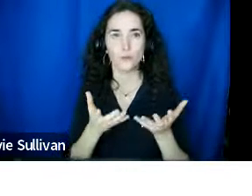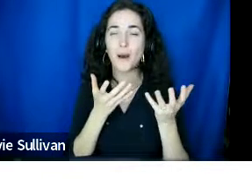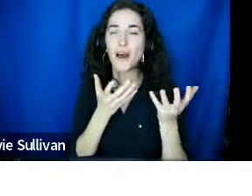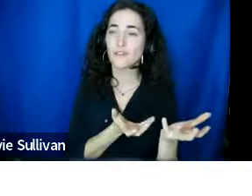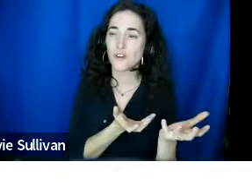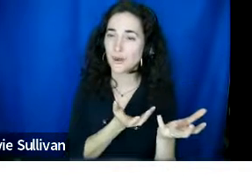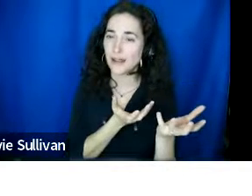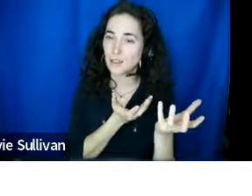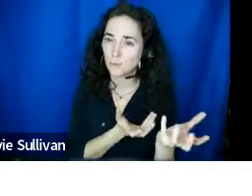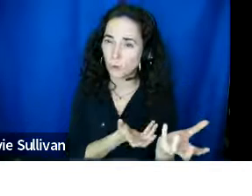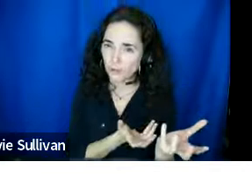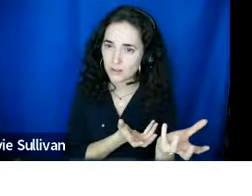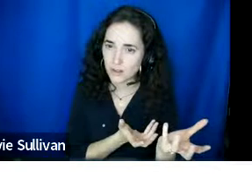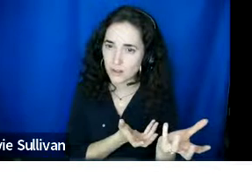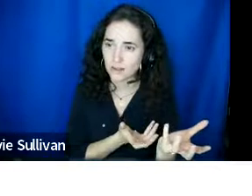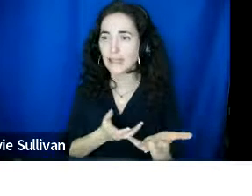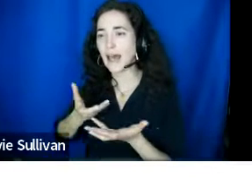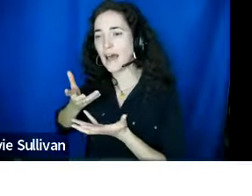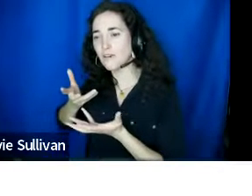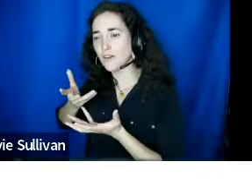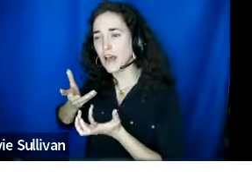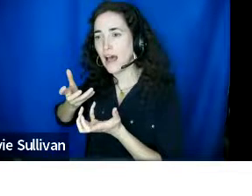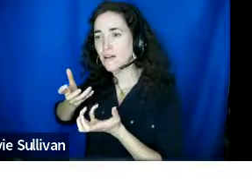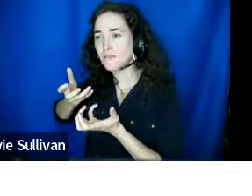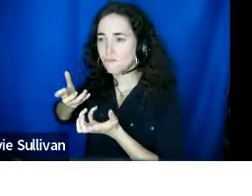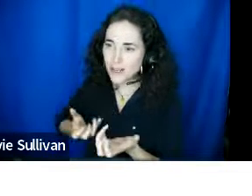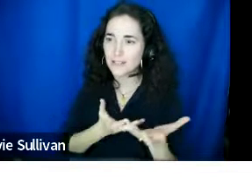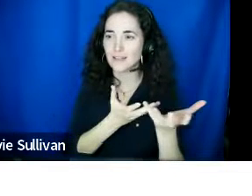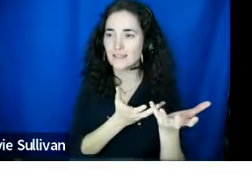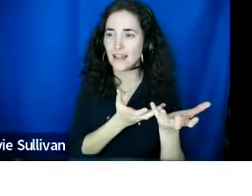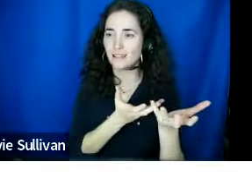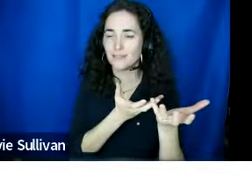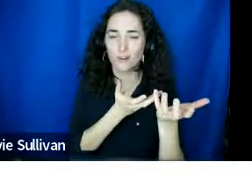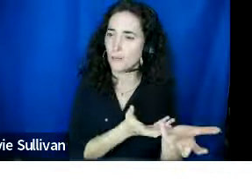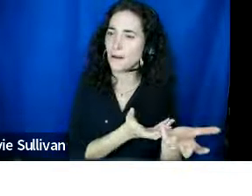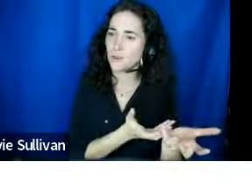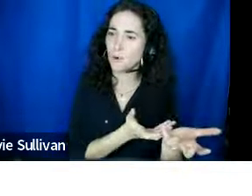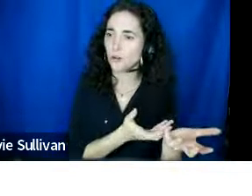Do you have a friend who likes sports, Then have have phrases that talk about sport?